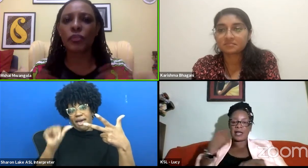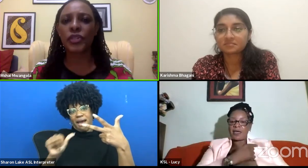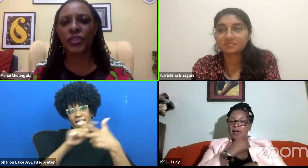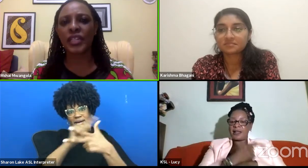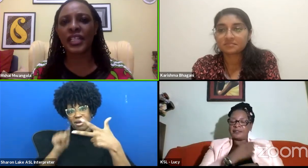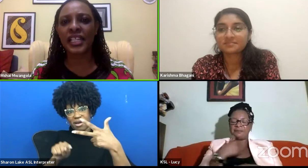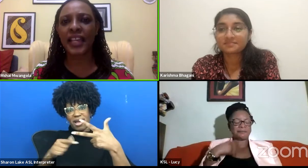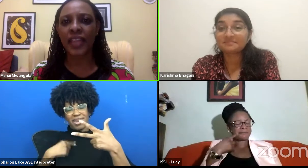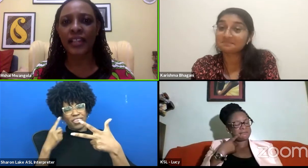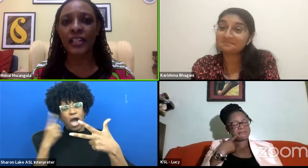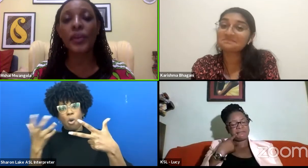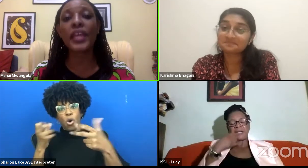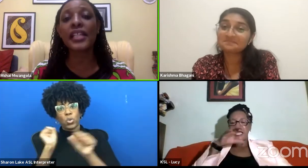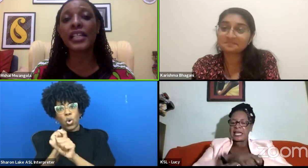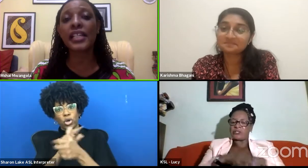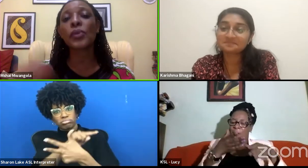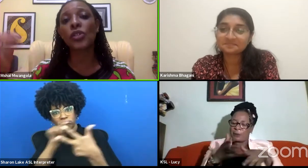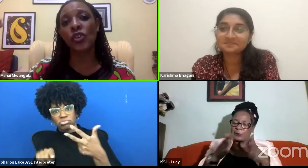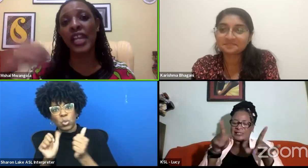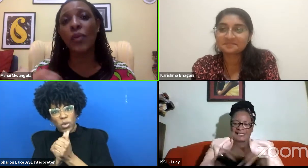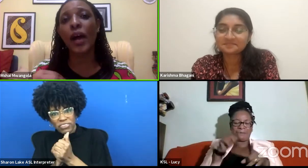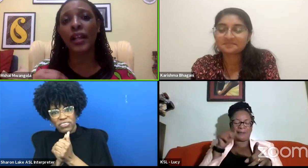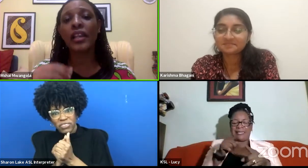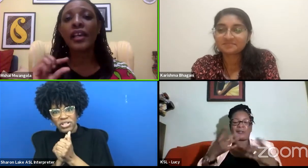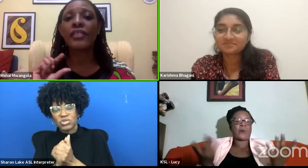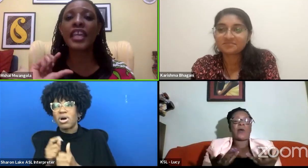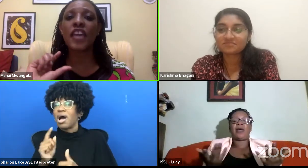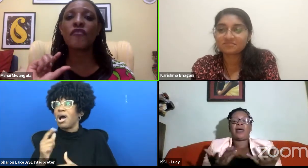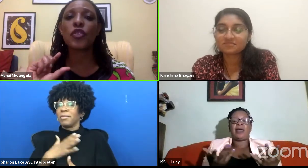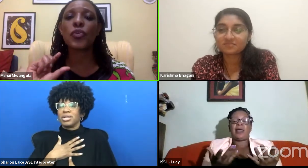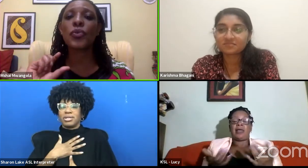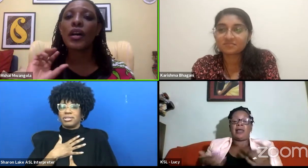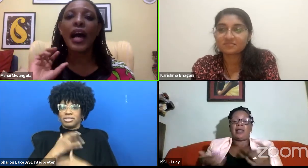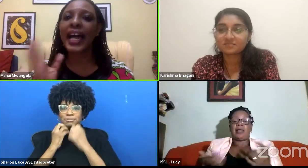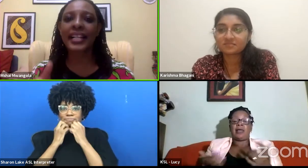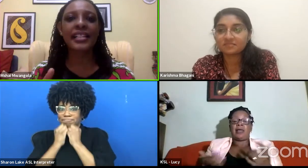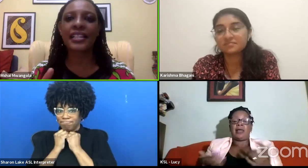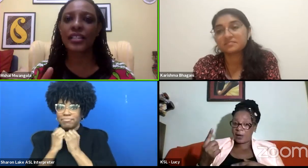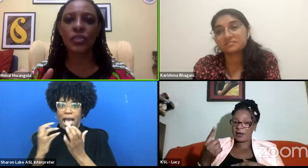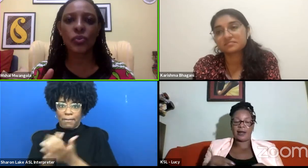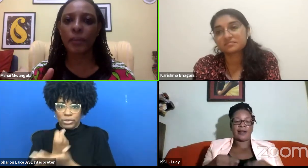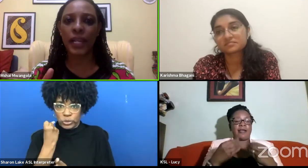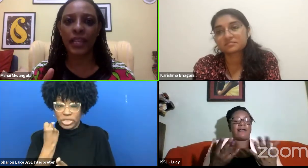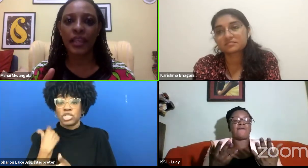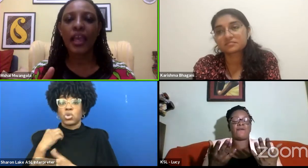an opportunity like that? And what they did was on day one, they gave you a catalyst to a play.